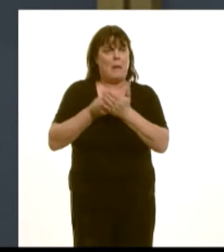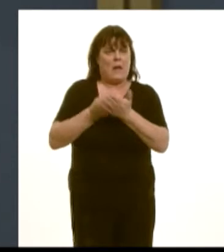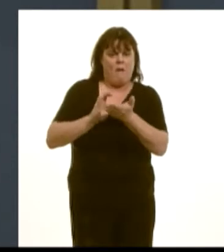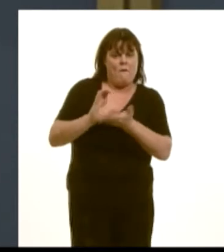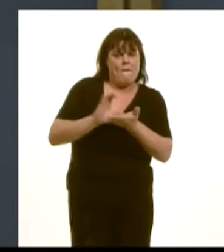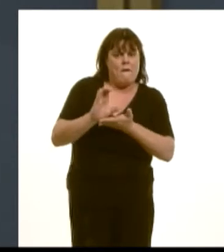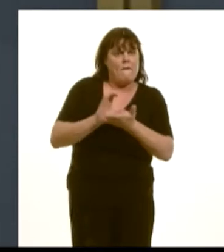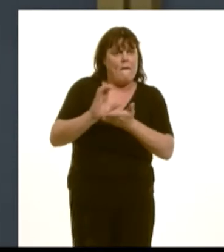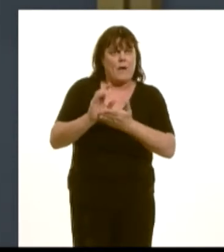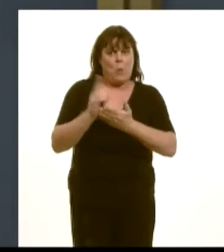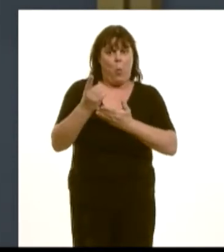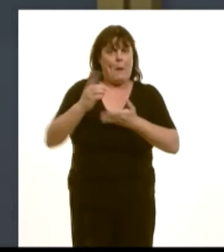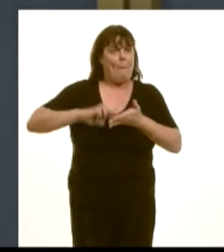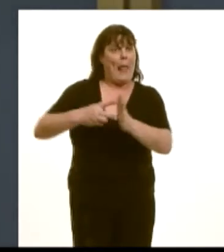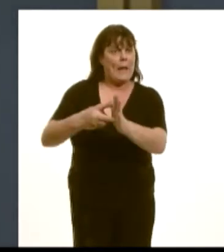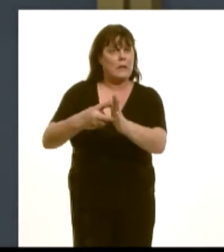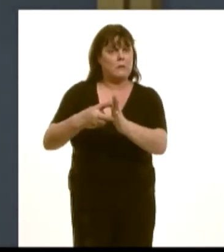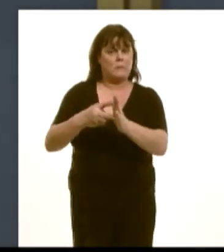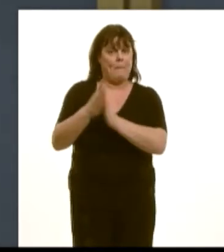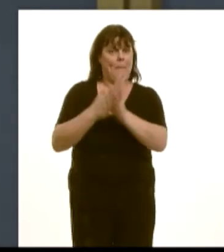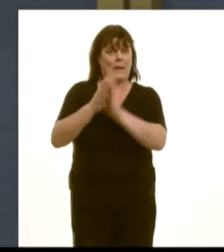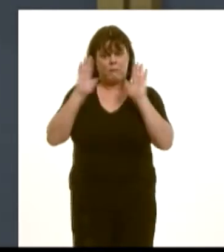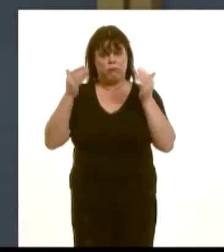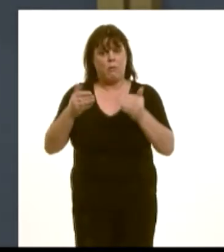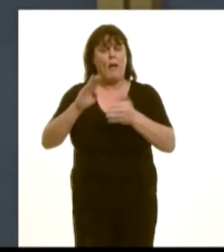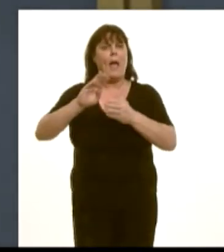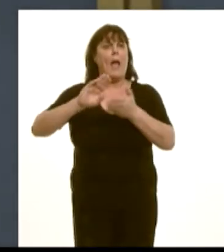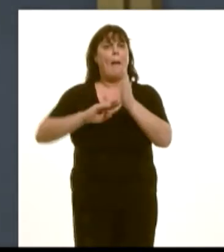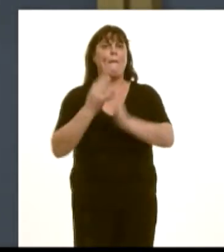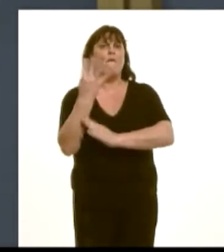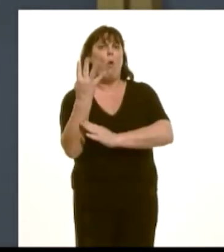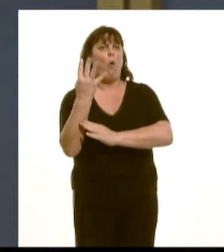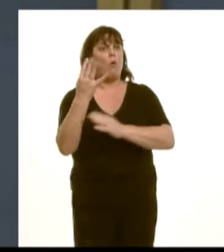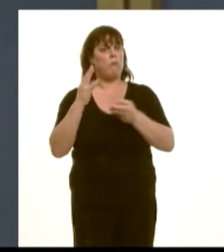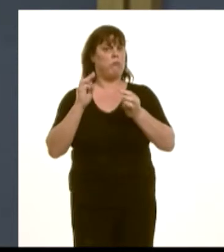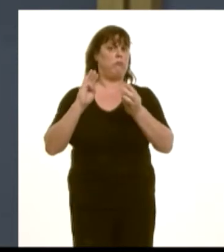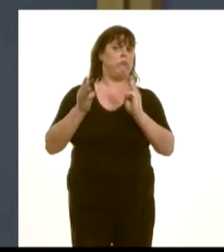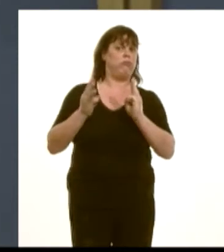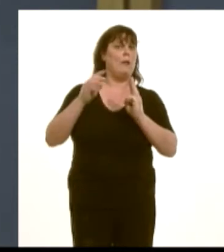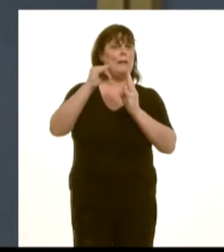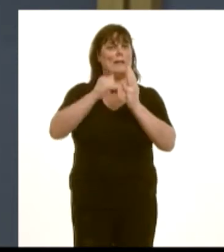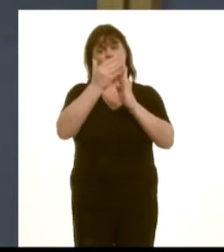investment, I am talking, of course, about plans for the M4 in south-east Wales? People